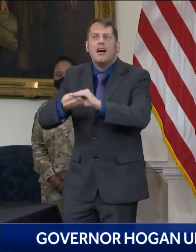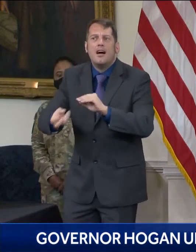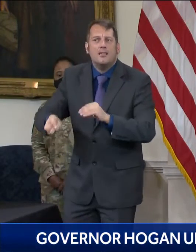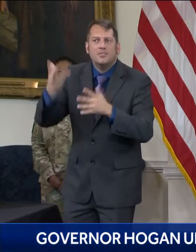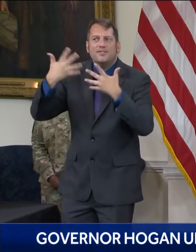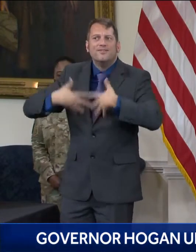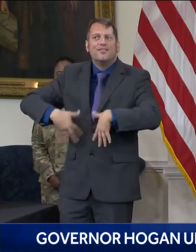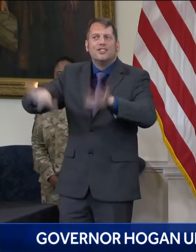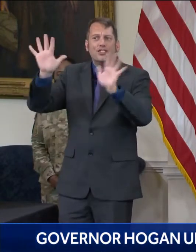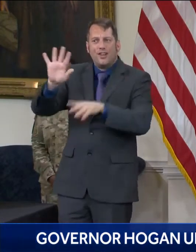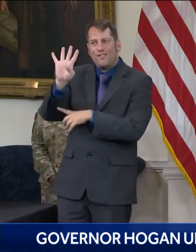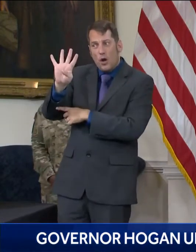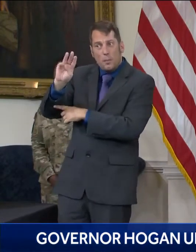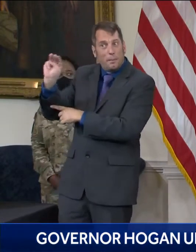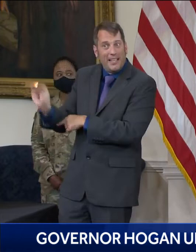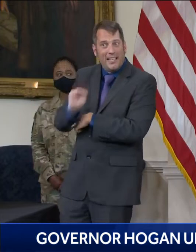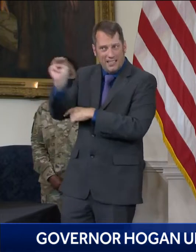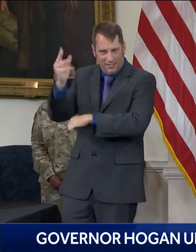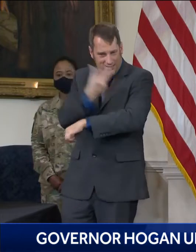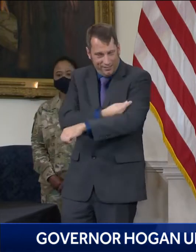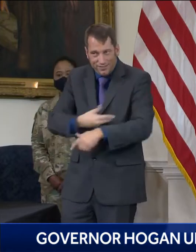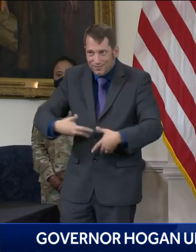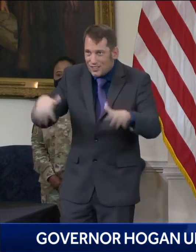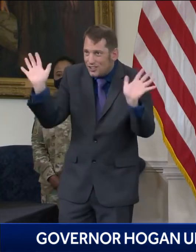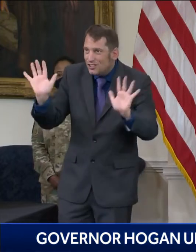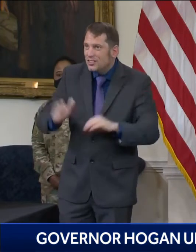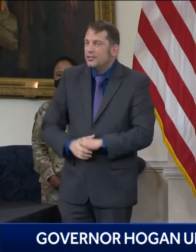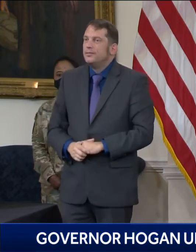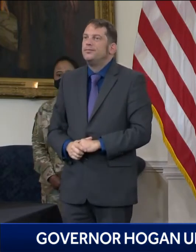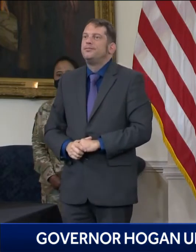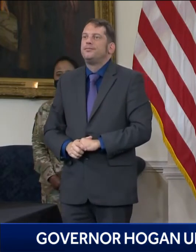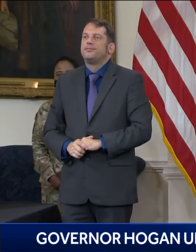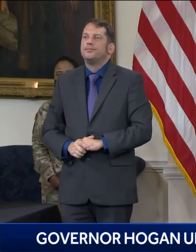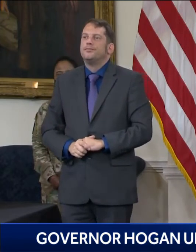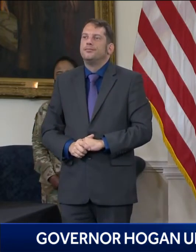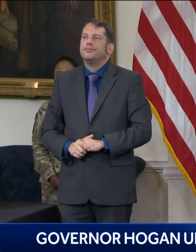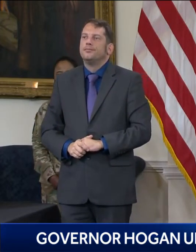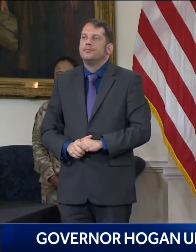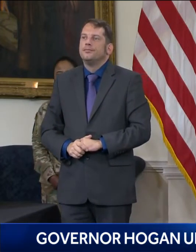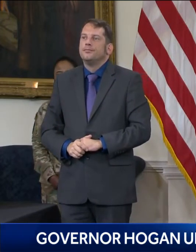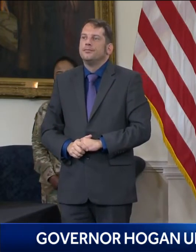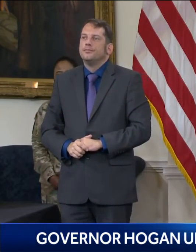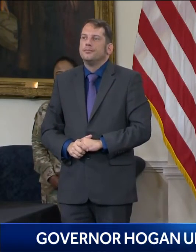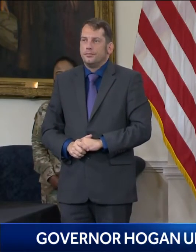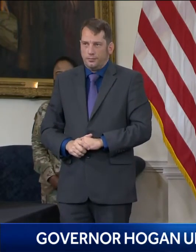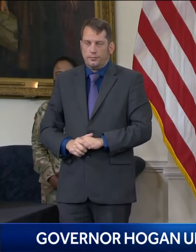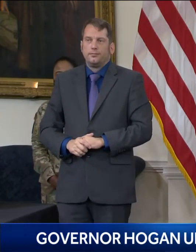WHAT IS HAPPENING IS, PEOPLE ARE GETTING VACCINATED. WHAT IS HAPPENING IS IN SOME CASES, WE HAVE UP TO MAYBE 20%